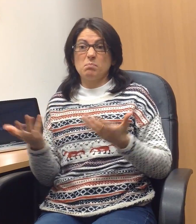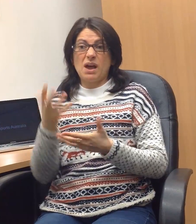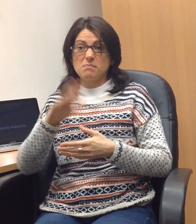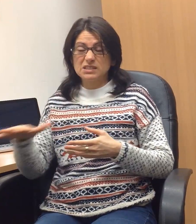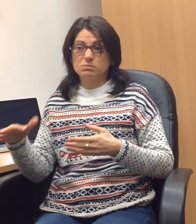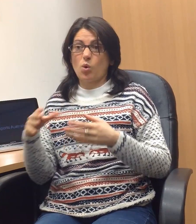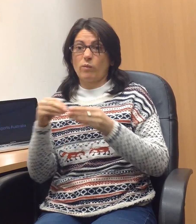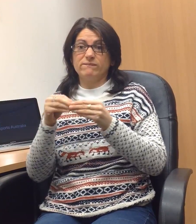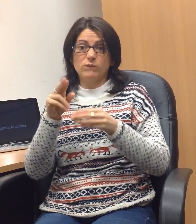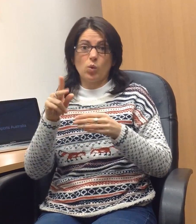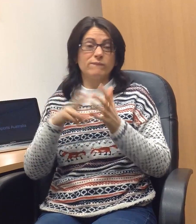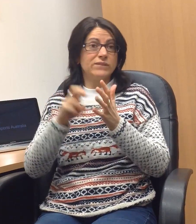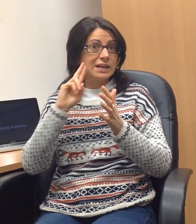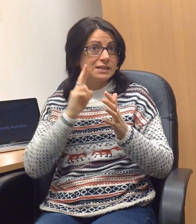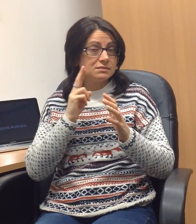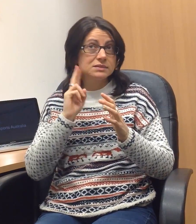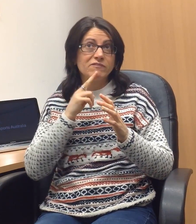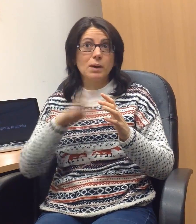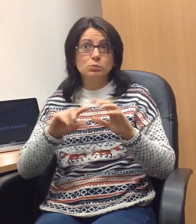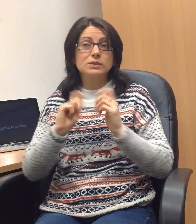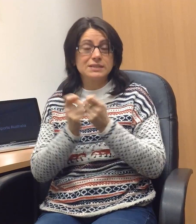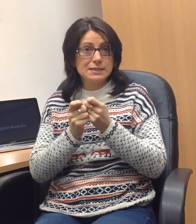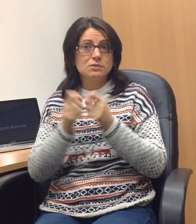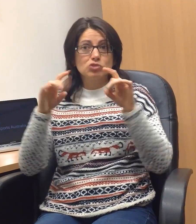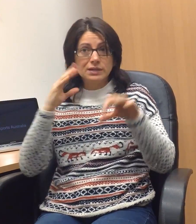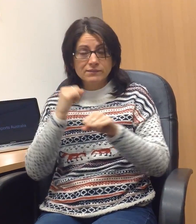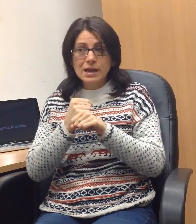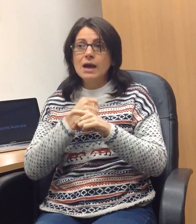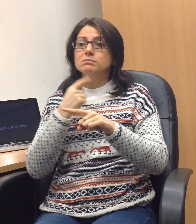I played basketball for Victorian deaf team in Australian